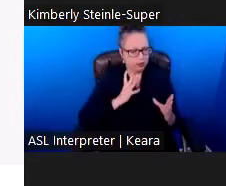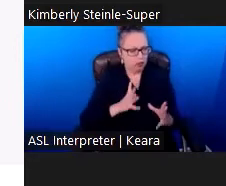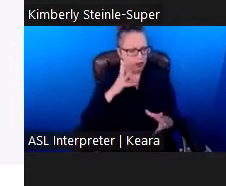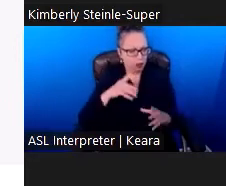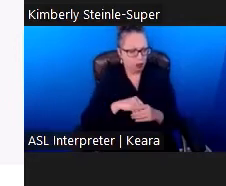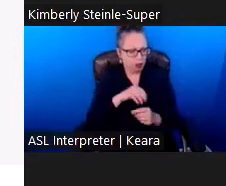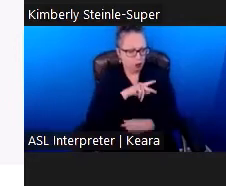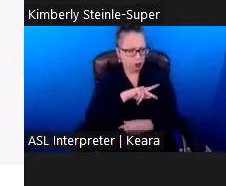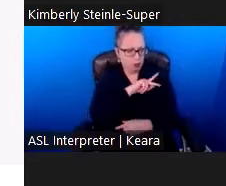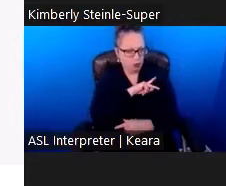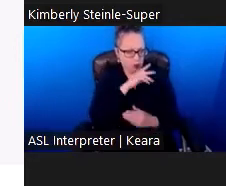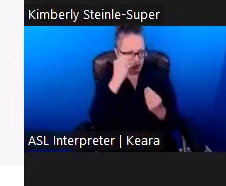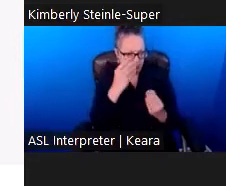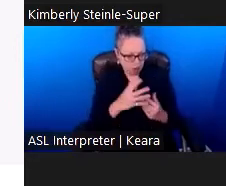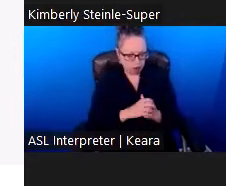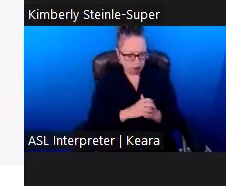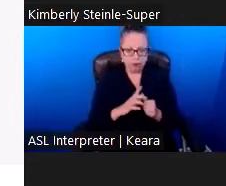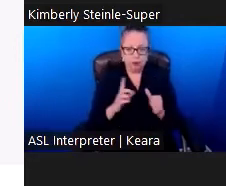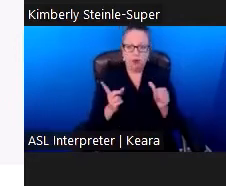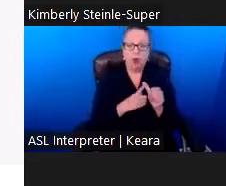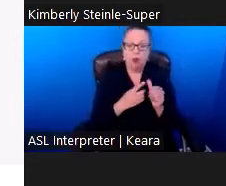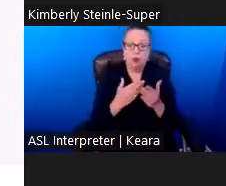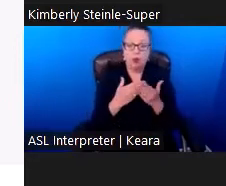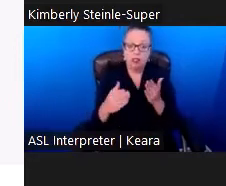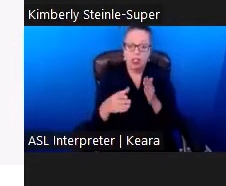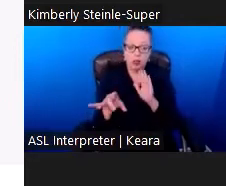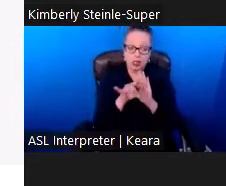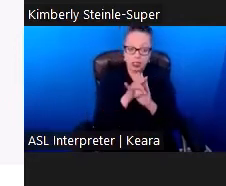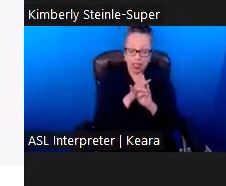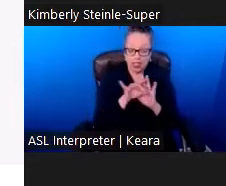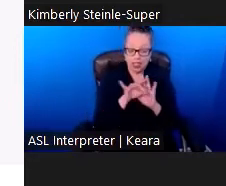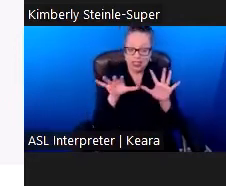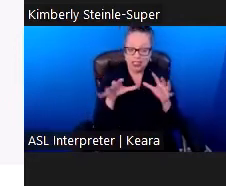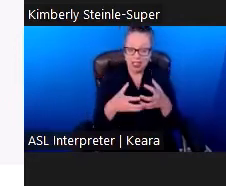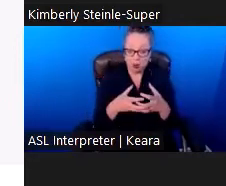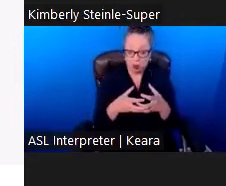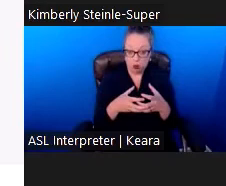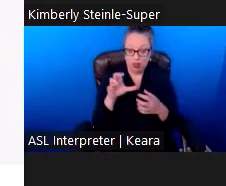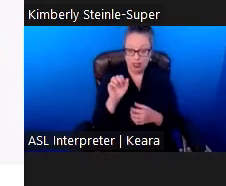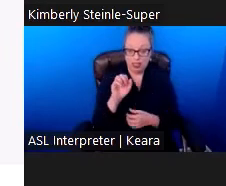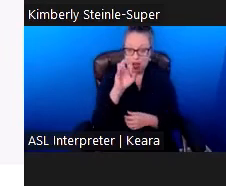thing you’ll be prompted to do is select the category in which you are applying. And